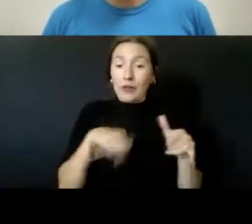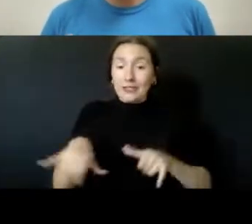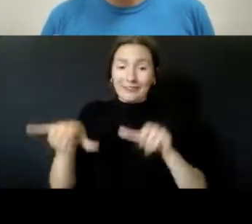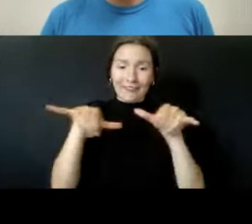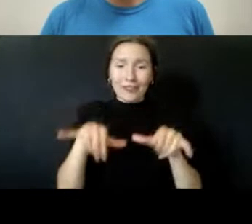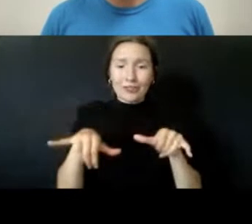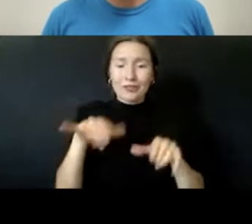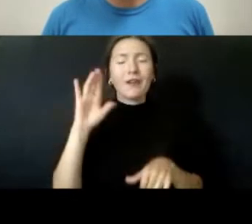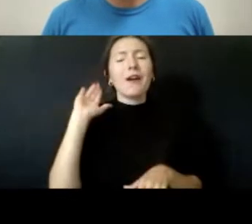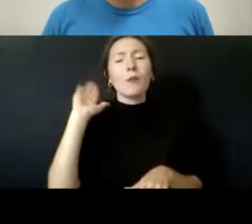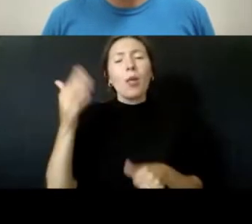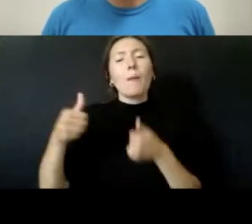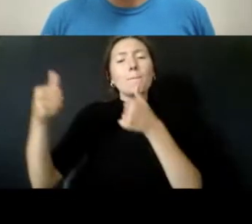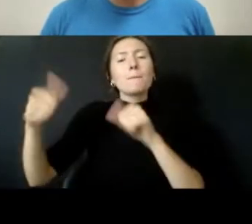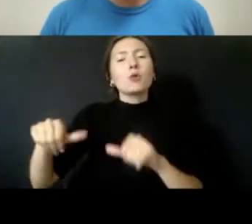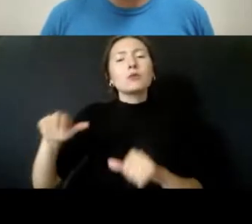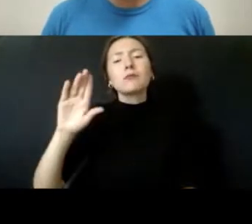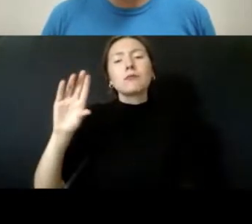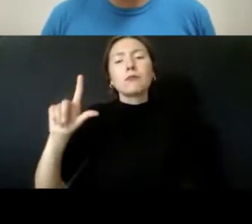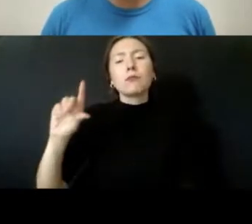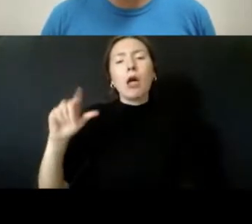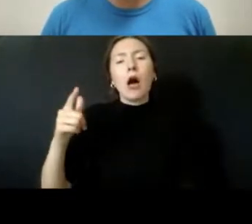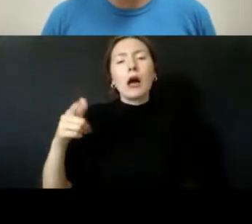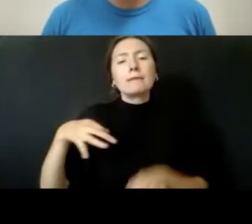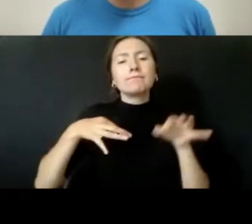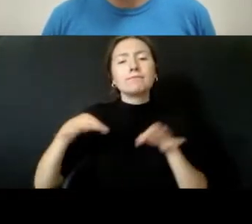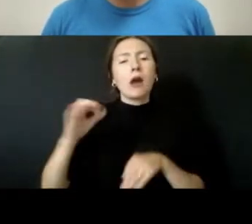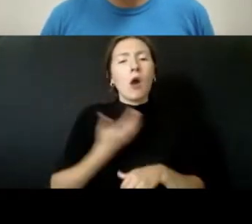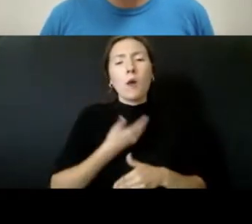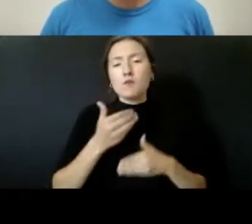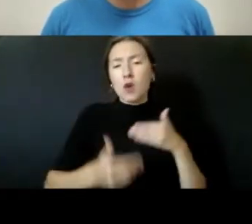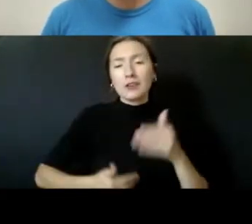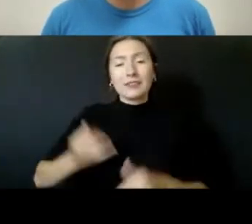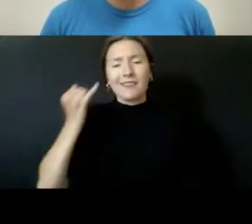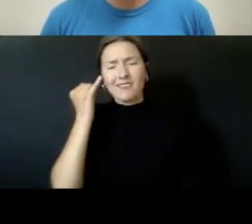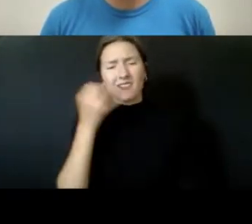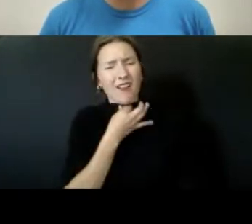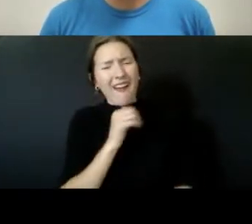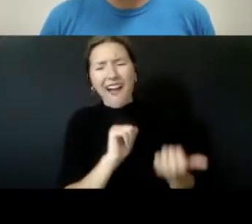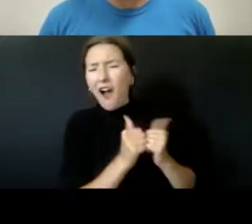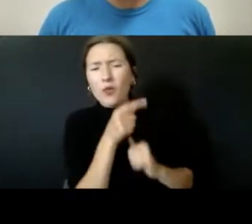questions about how we're doing it i'd be happy to talk through it outside of this conference and